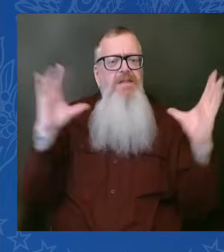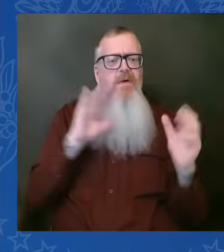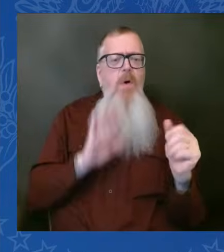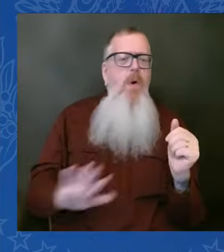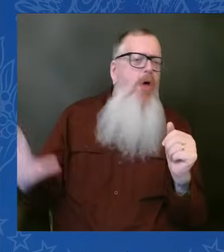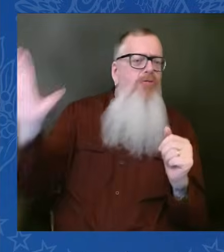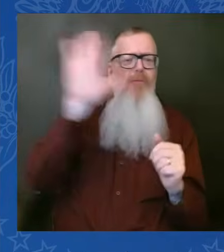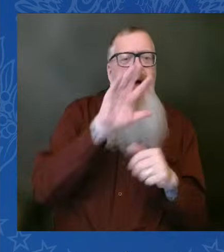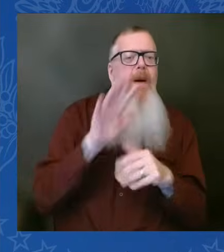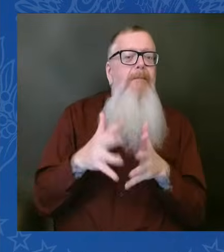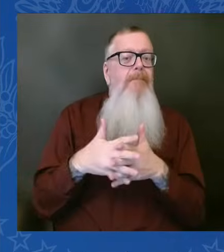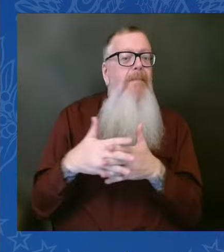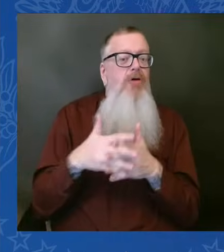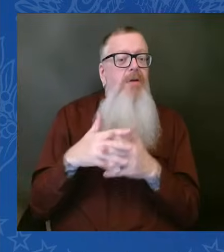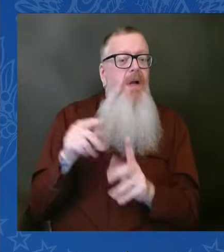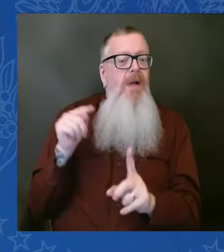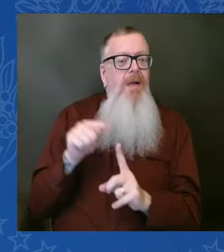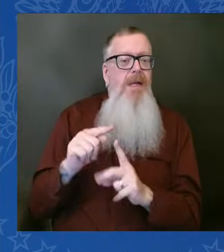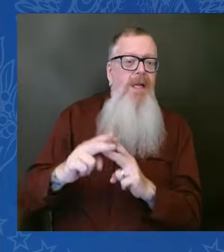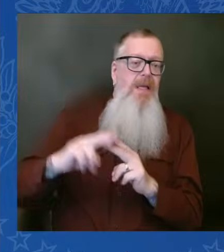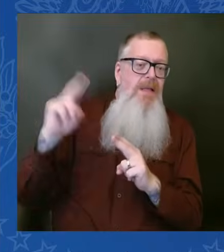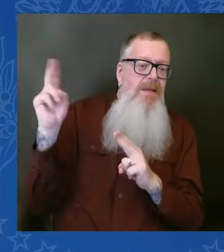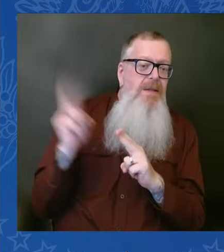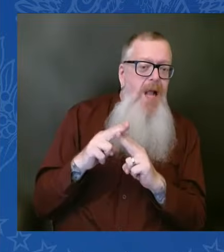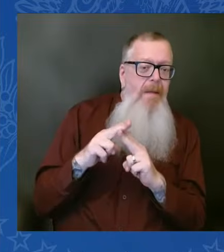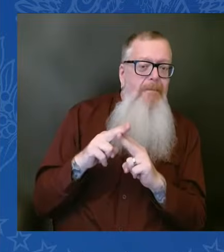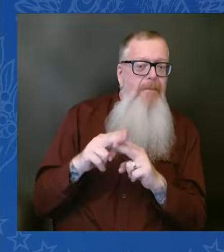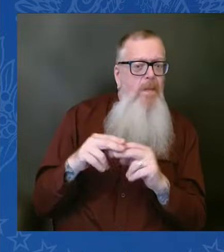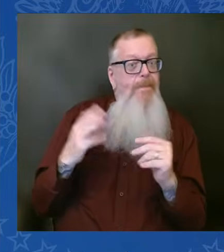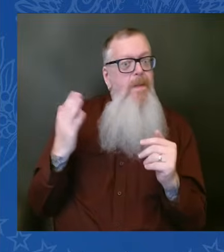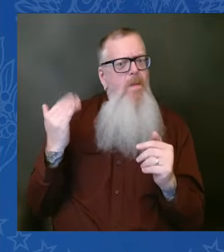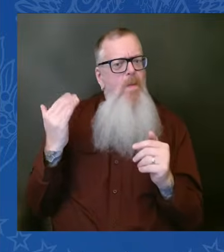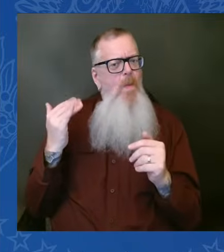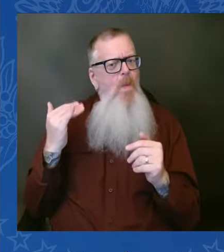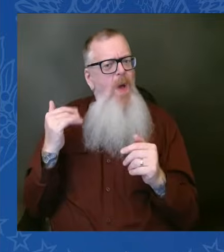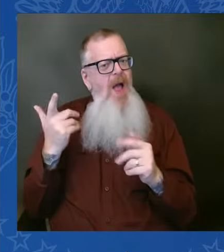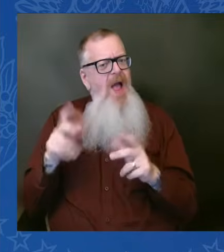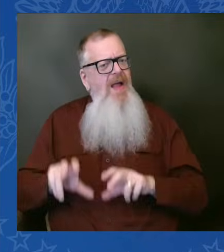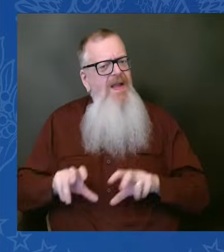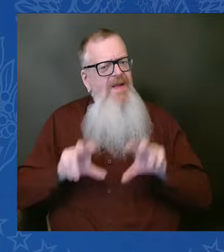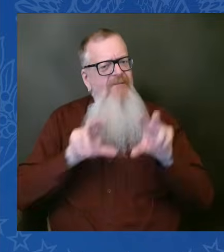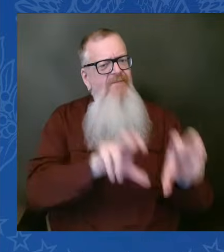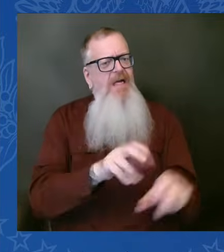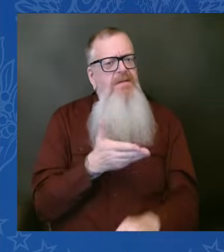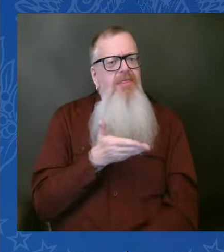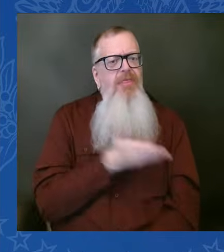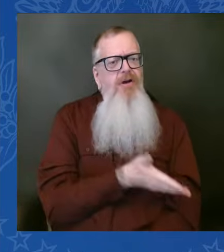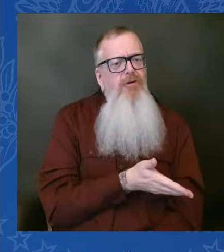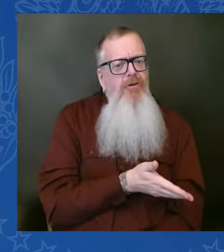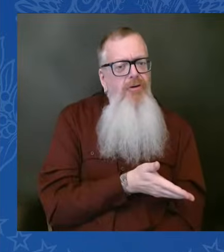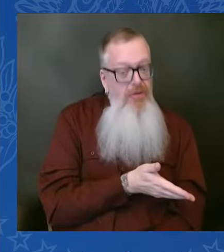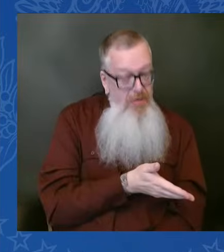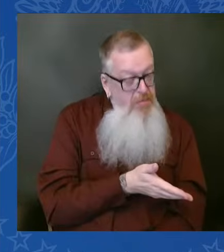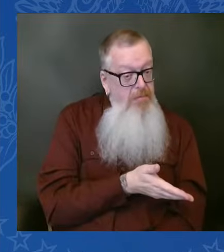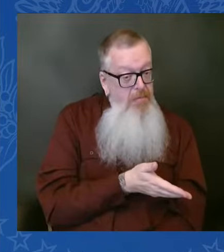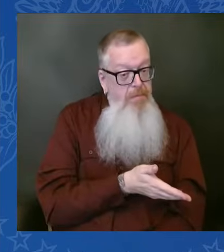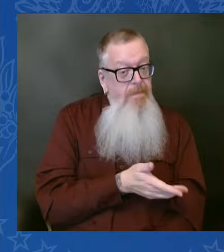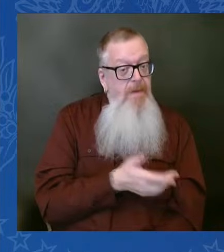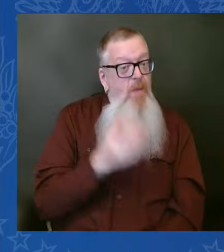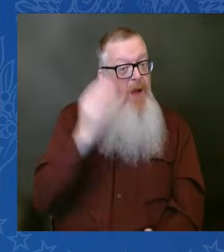and when I ask these companies why they’re investing -- again, not a joke; I give you my word. And you all know th- -- you’re businesswomen and -men.